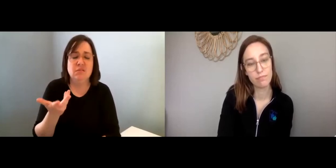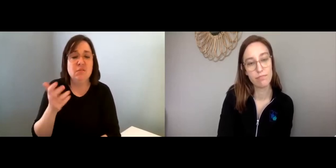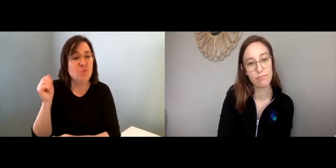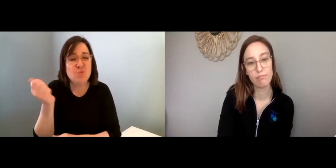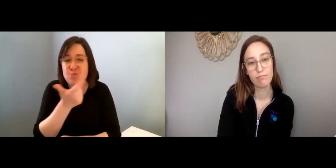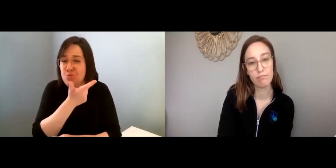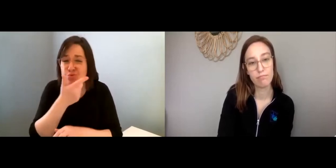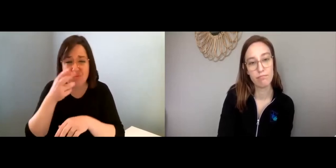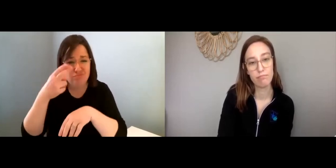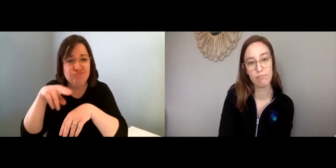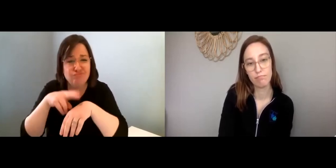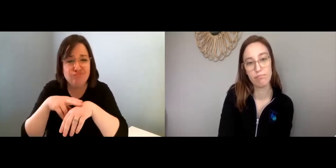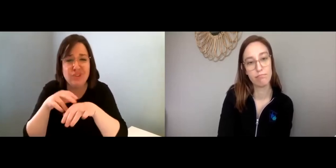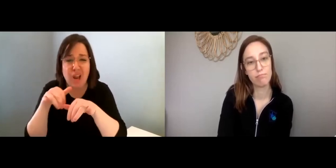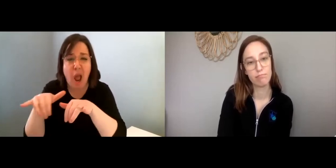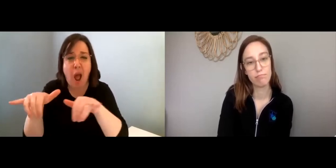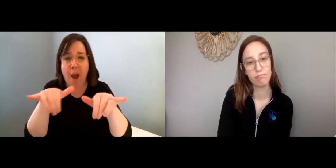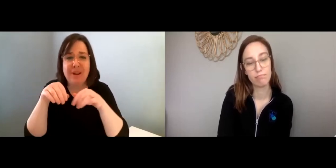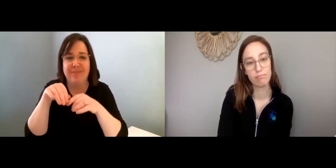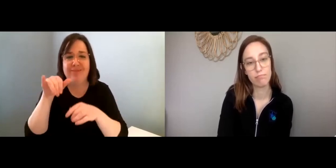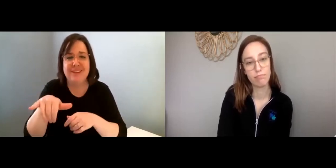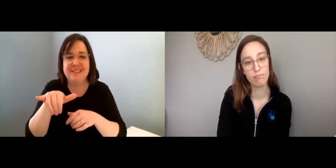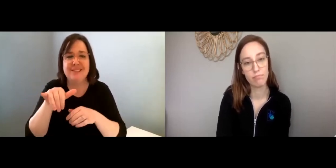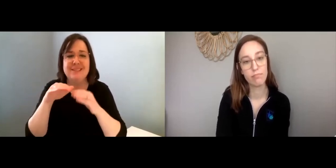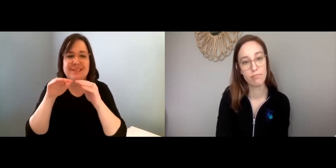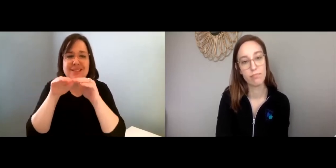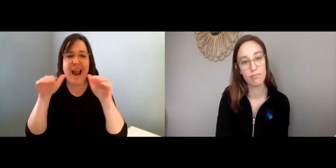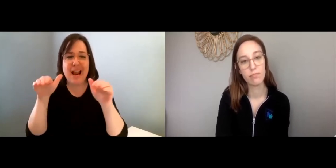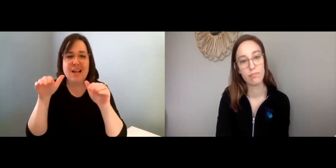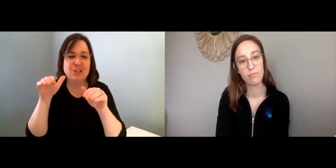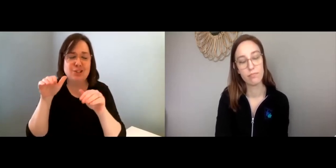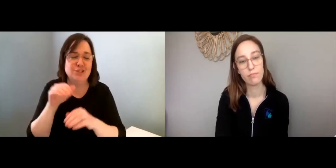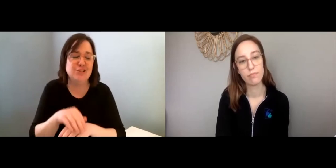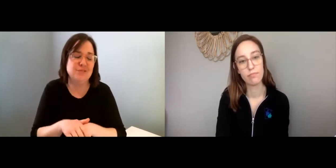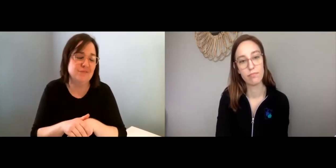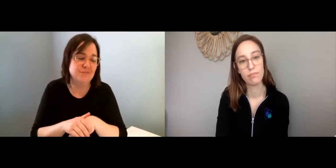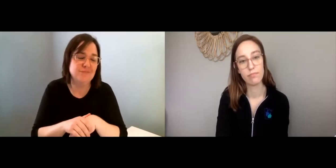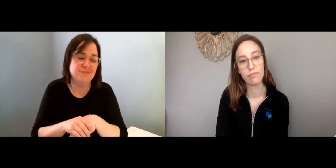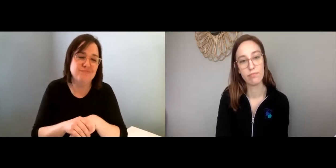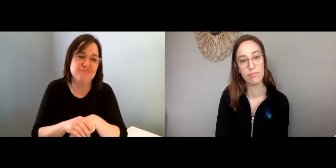Those are all very common things during this stage of grief.